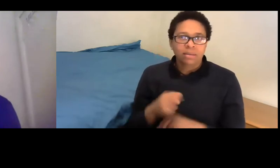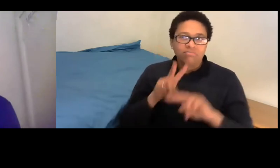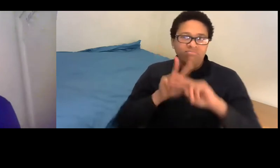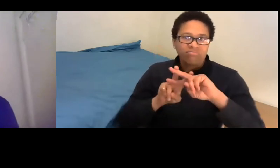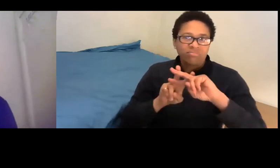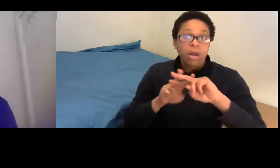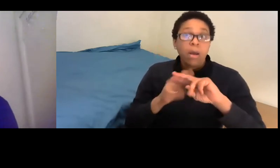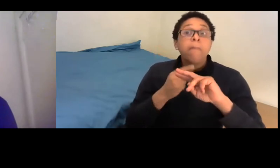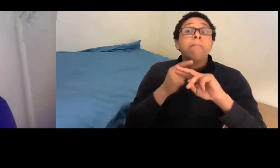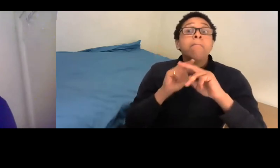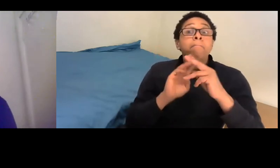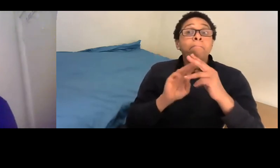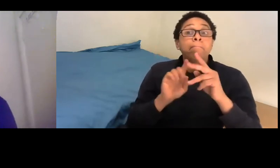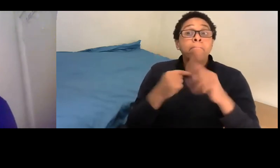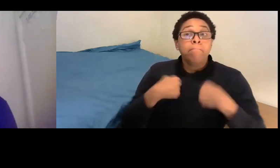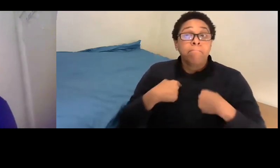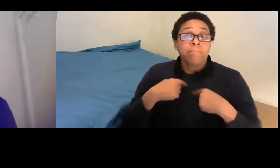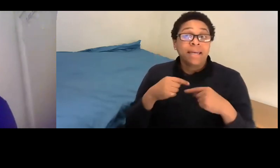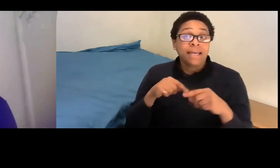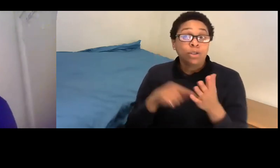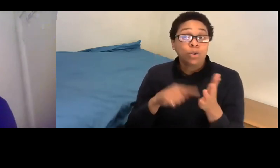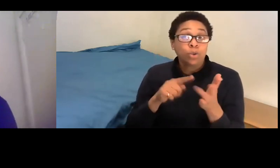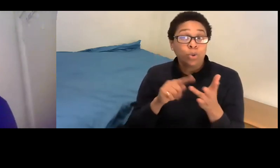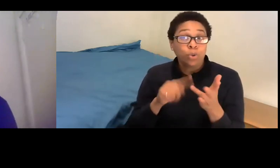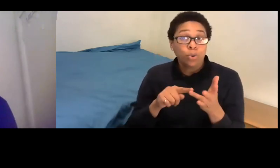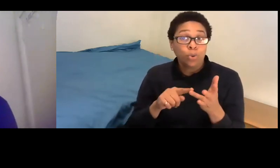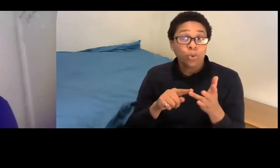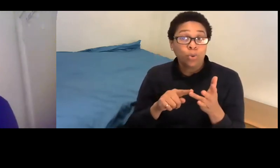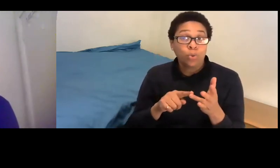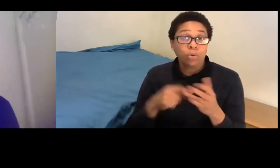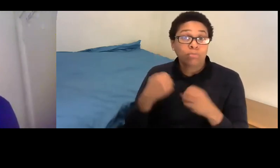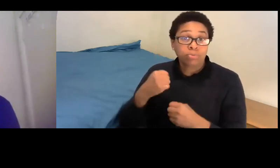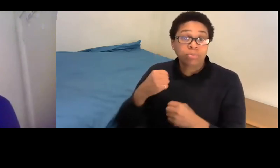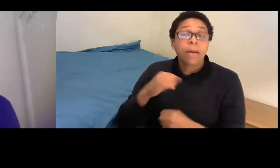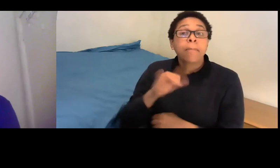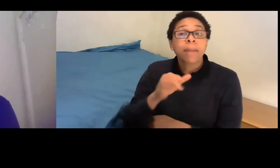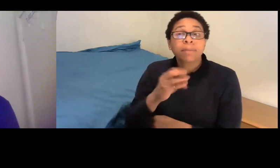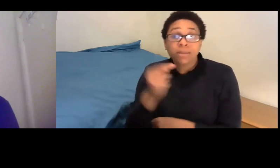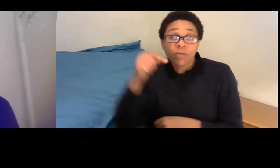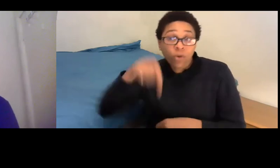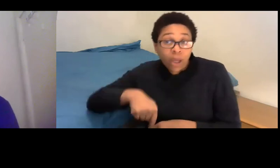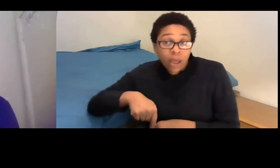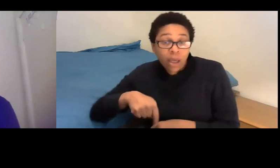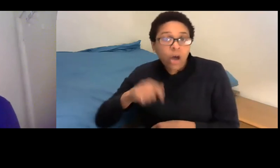think a lot of people, maybe a few people on this call would have heard of Tariq Ramadan, who is the professor of Islamic